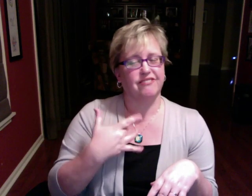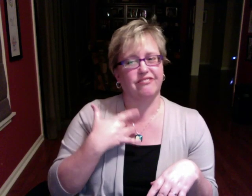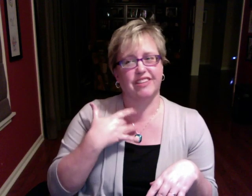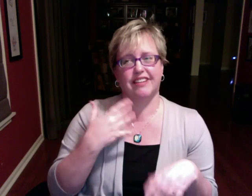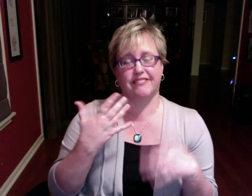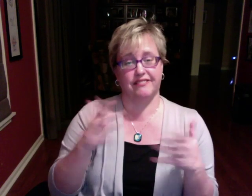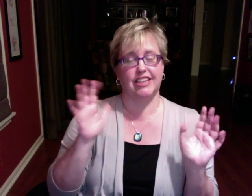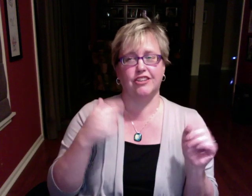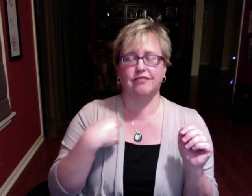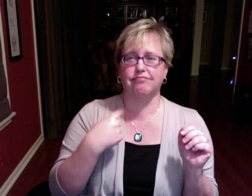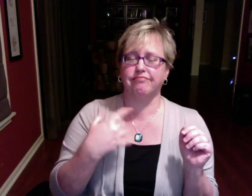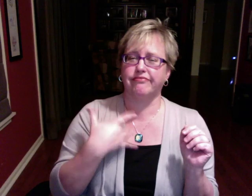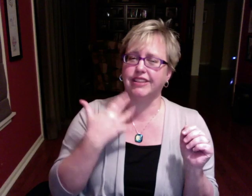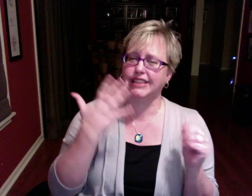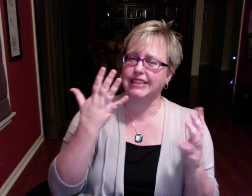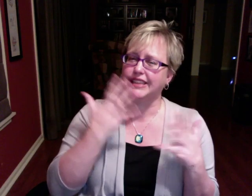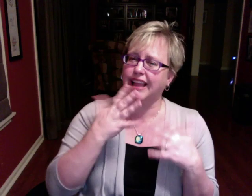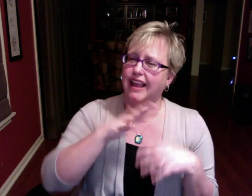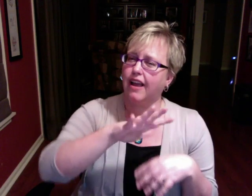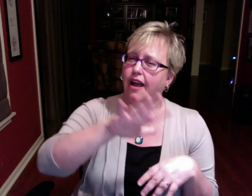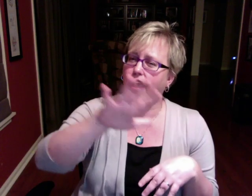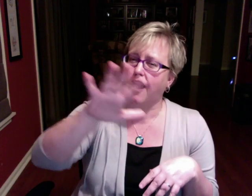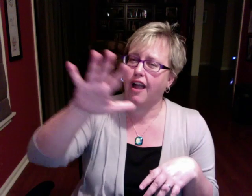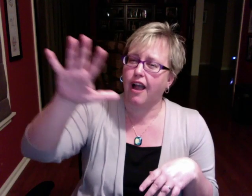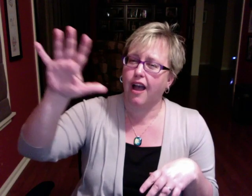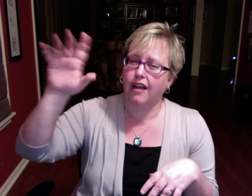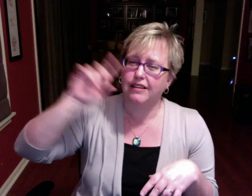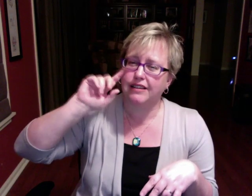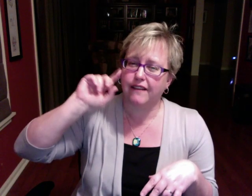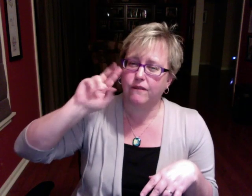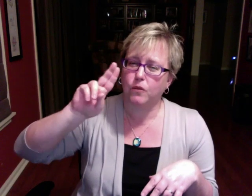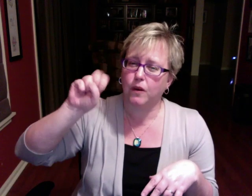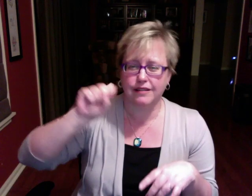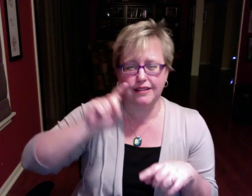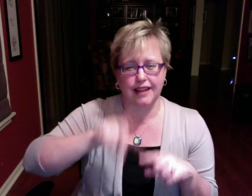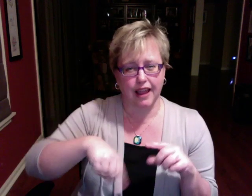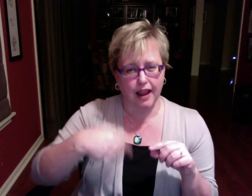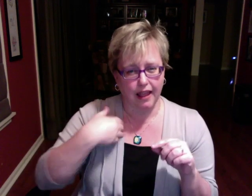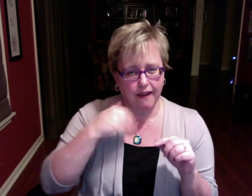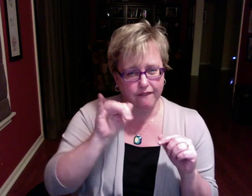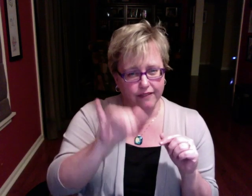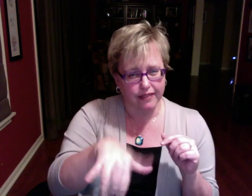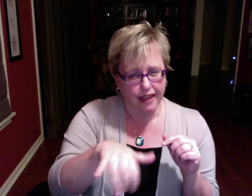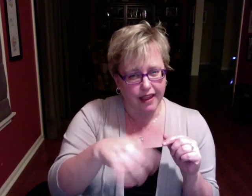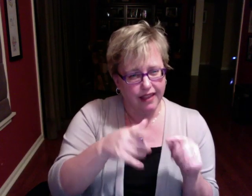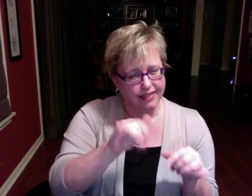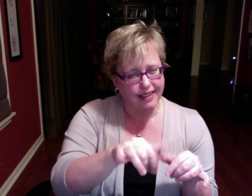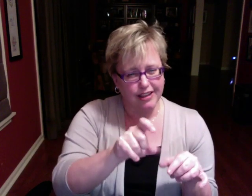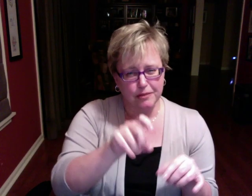When the debate was over - I immediately felt this sadness. All Deaf people - all over the USA - didn't experience this.